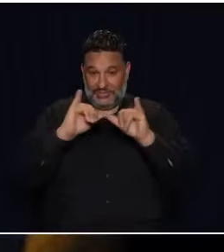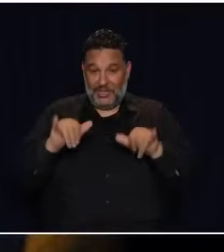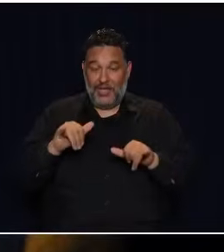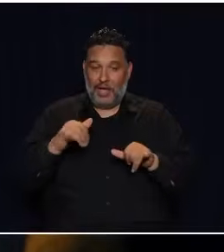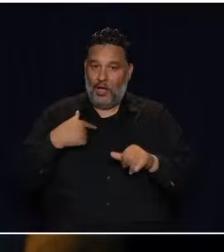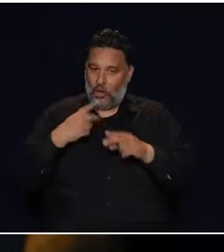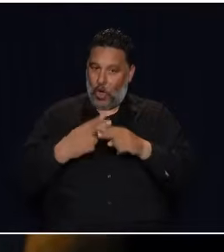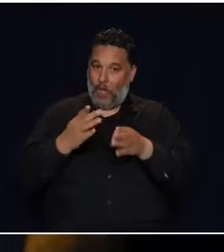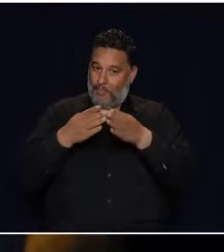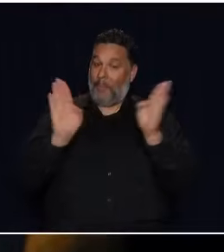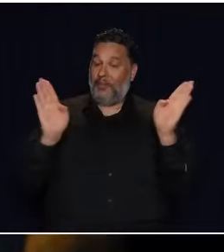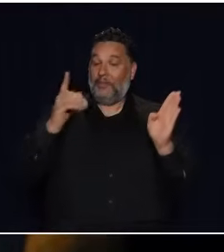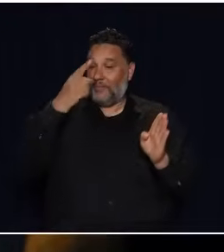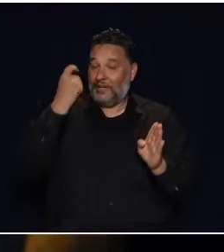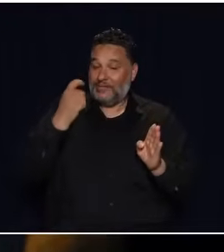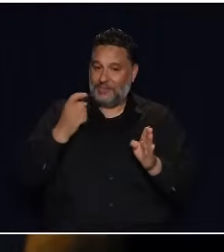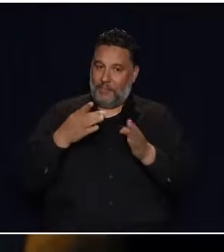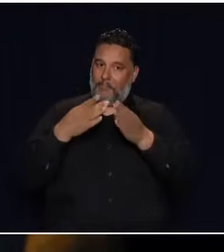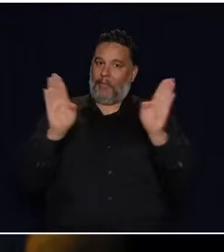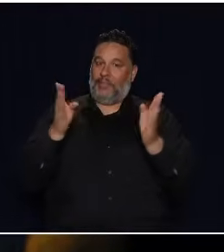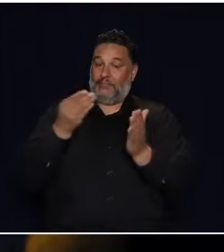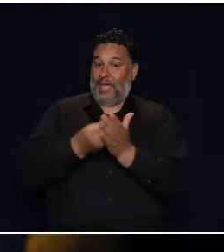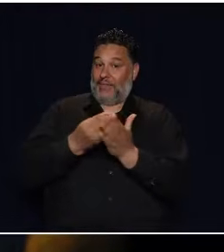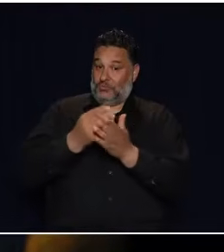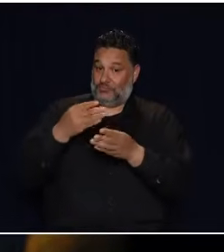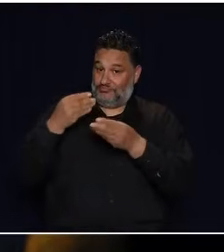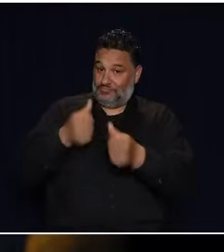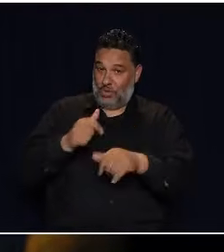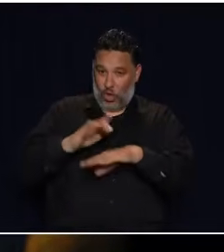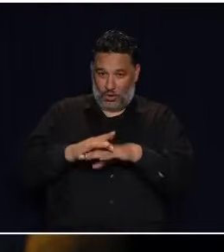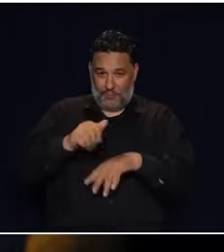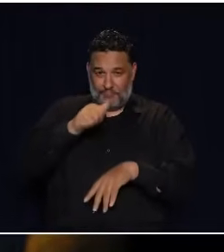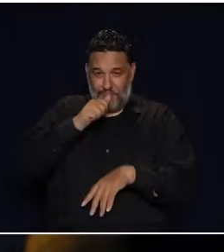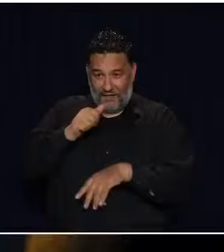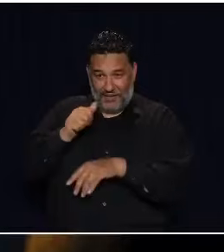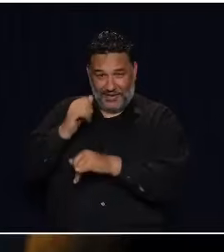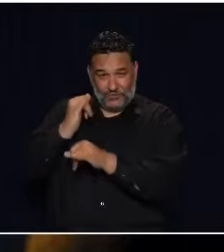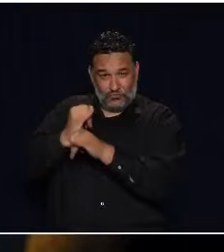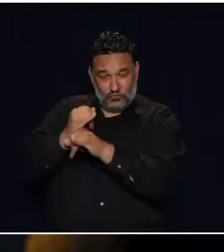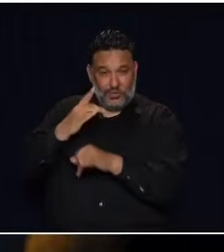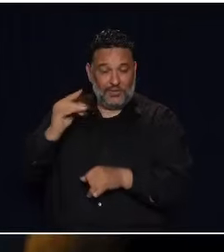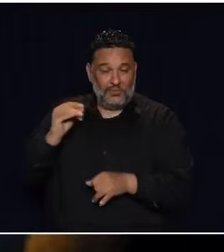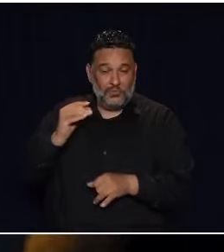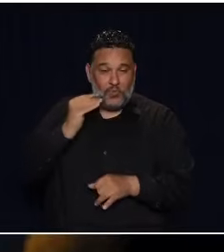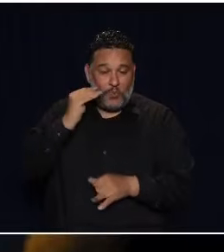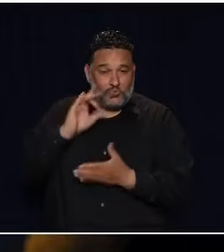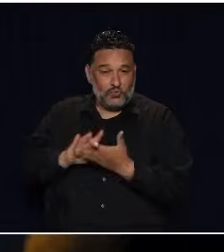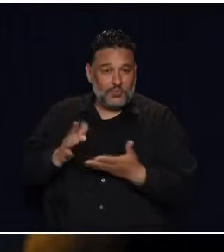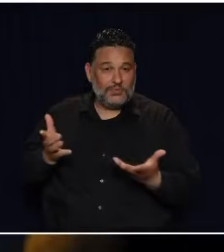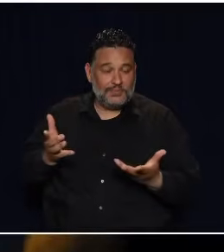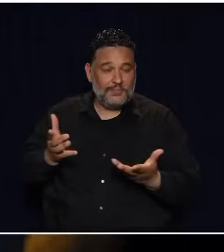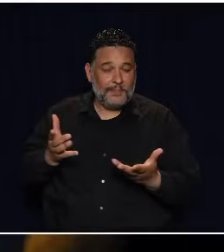STRONG PUBLIC EDUCATION SYSTEM, AND I'M GOING CALL IT PUBLIC BECAUSE PUBLIC DOLLARS ARE BEING